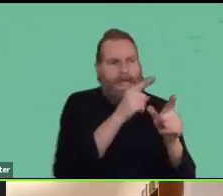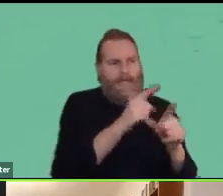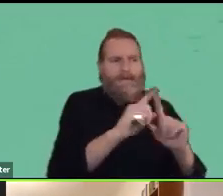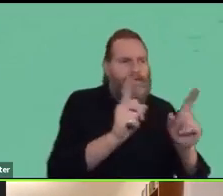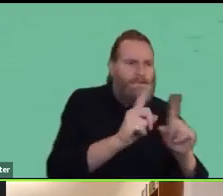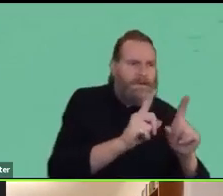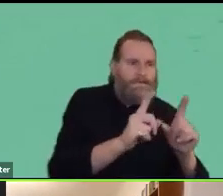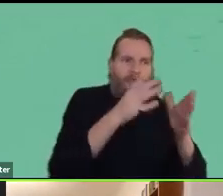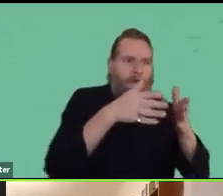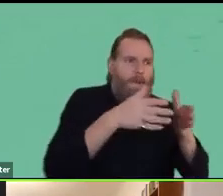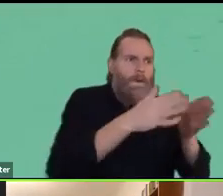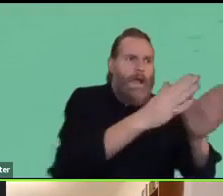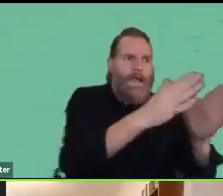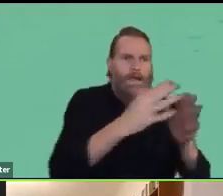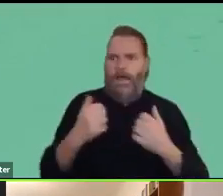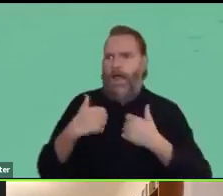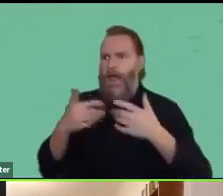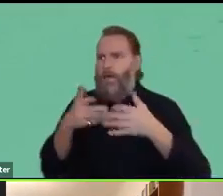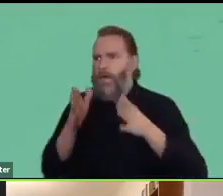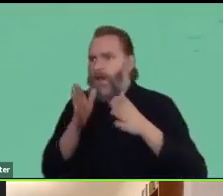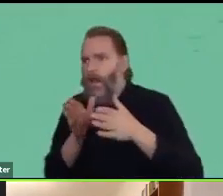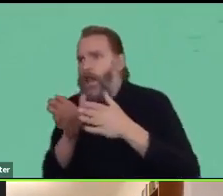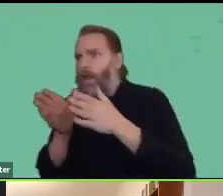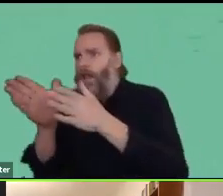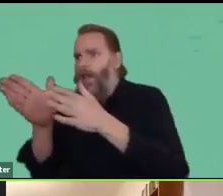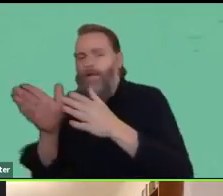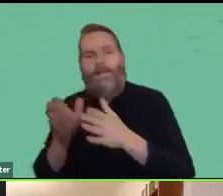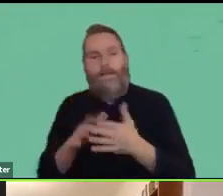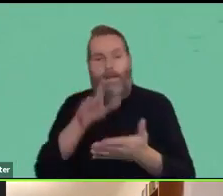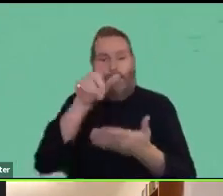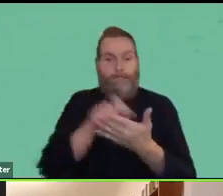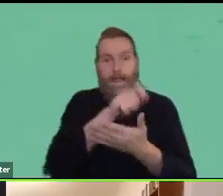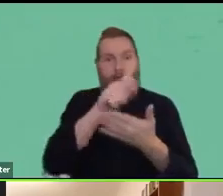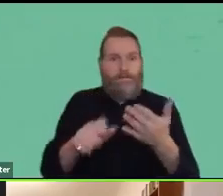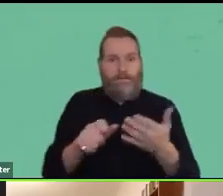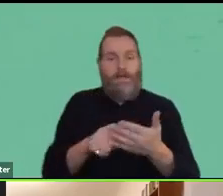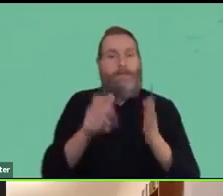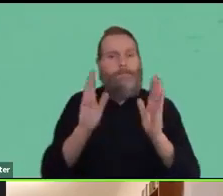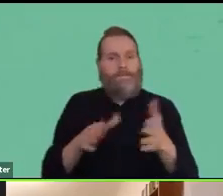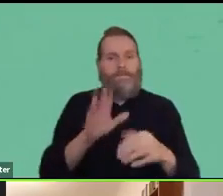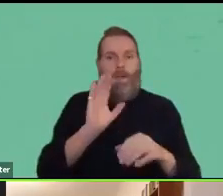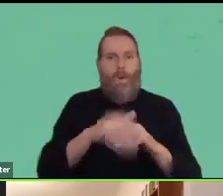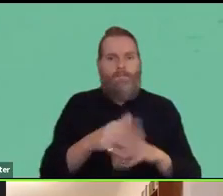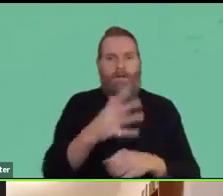if it comes to a ballot we have to get more than 50 percent of people vote in and the thing I think